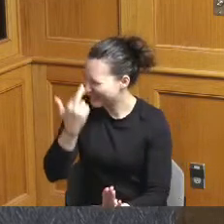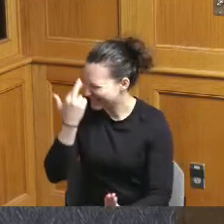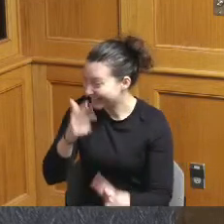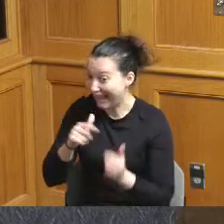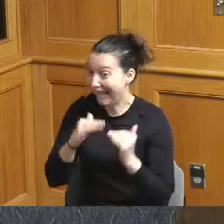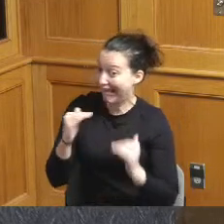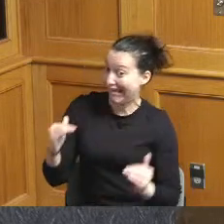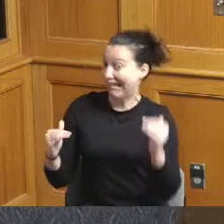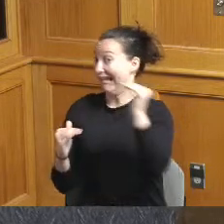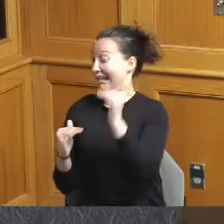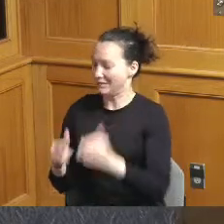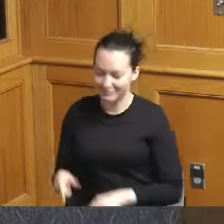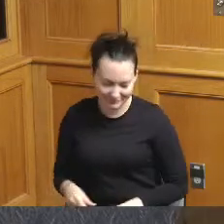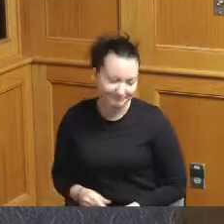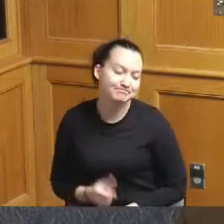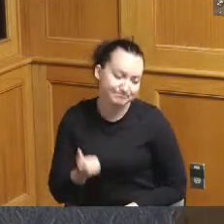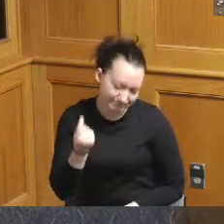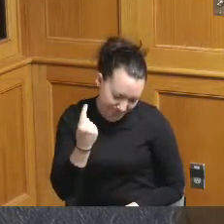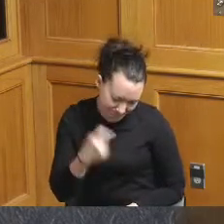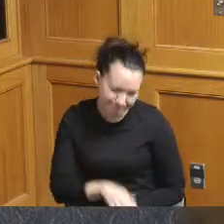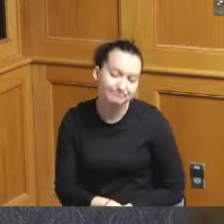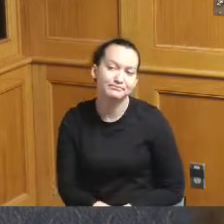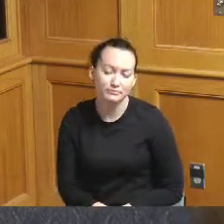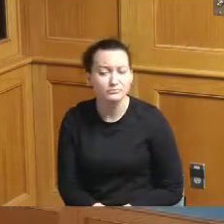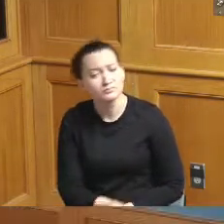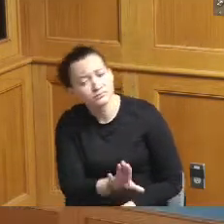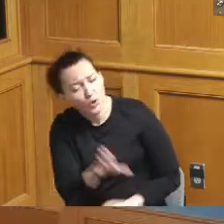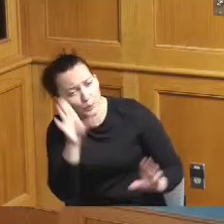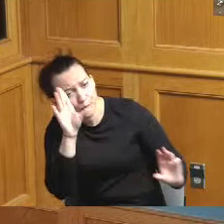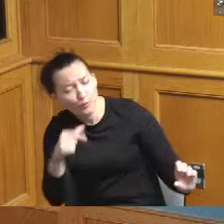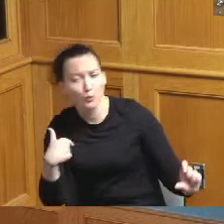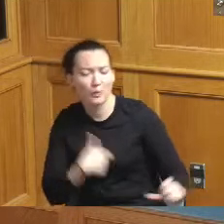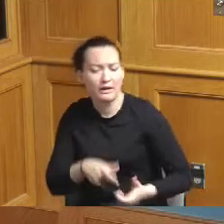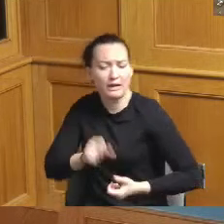adjustments related to that I understand that in Madam President we can certainly talk approaches